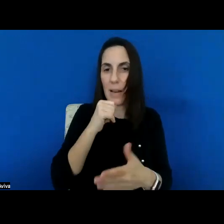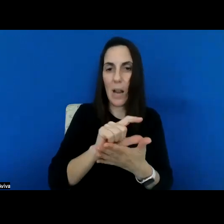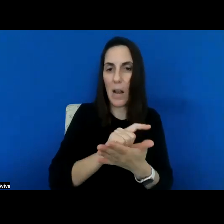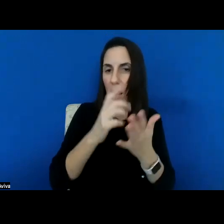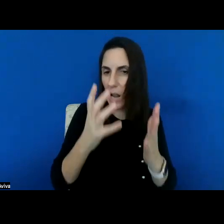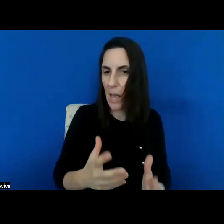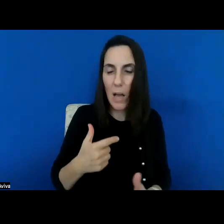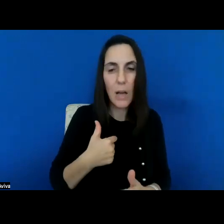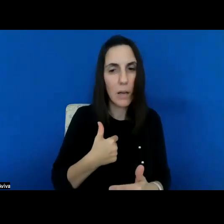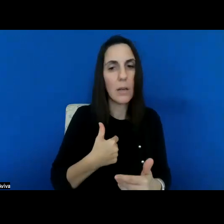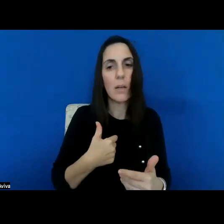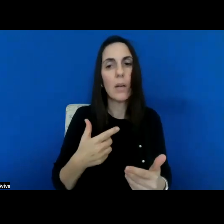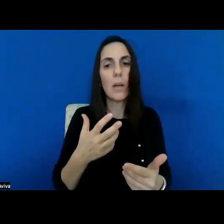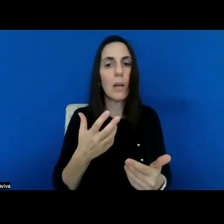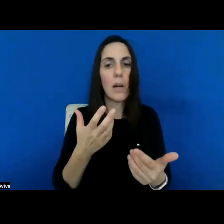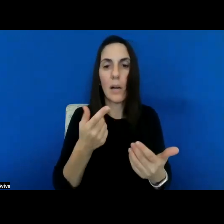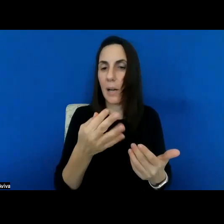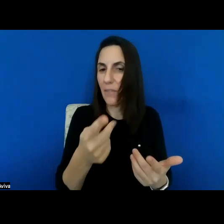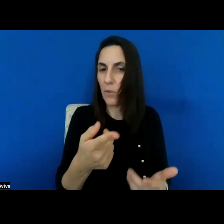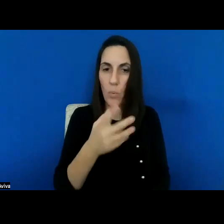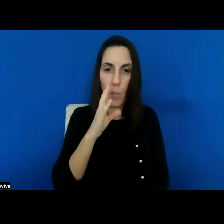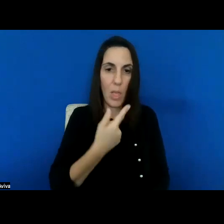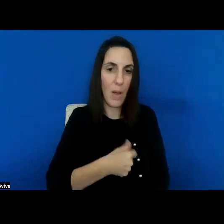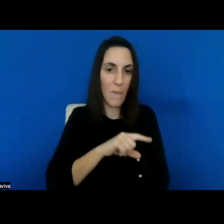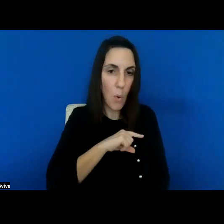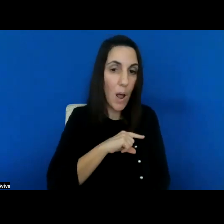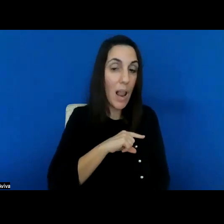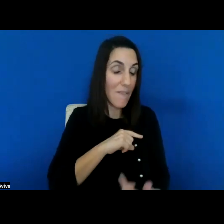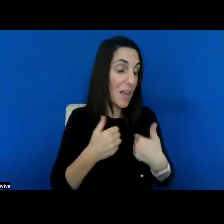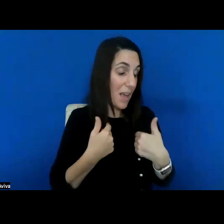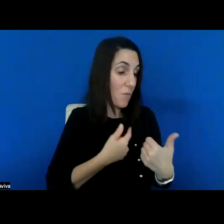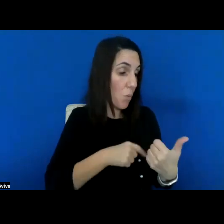as long as you can call for that, you have off my disability expenses. Then there's no